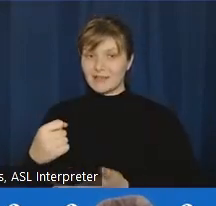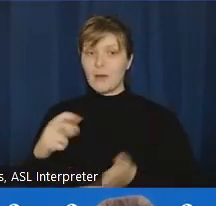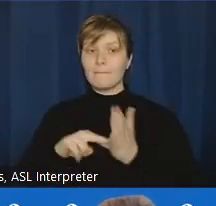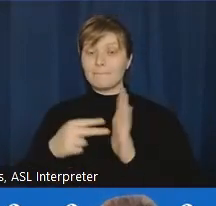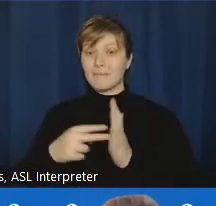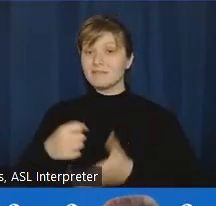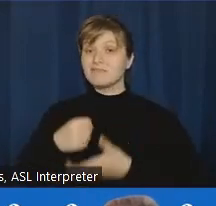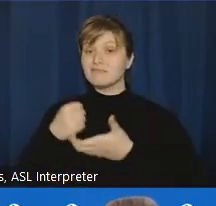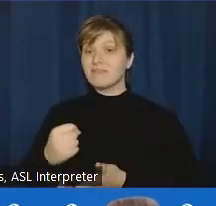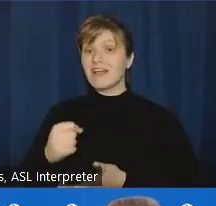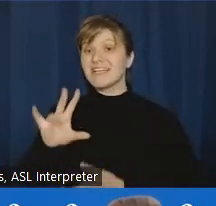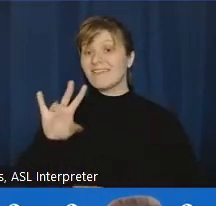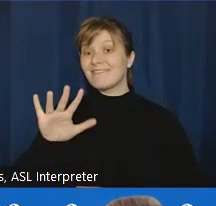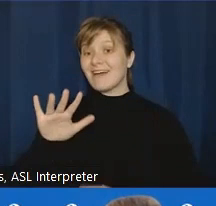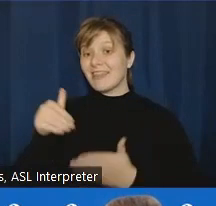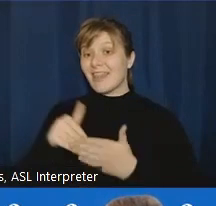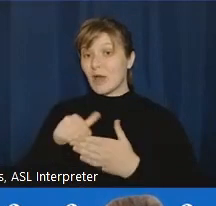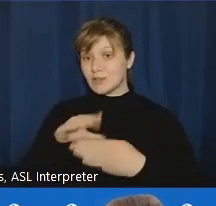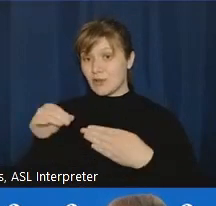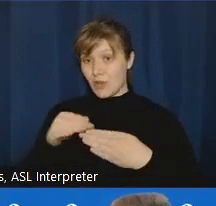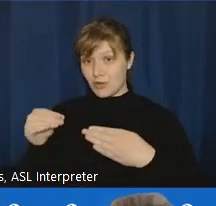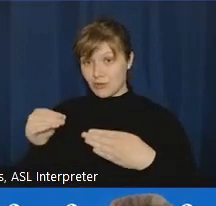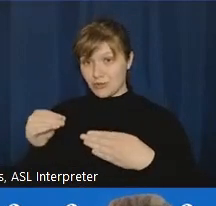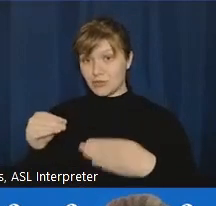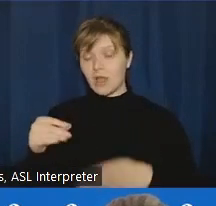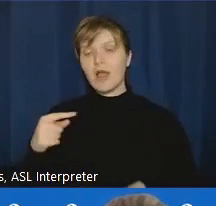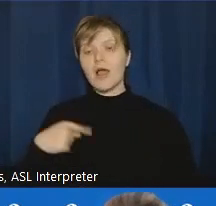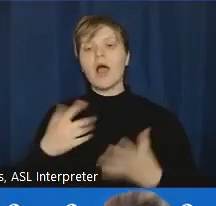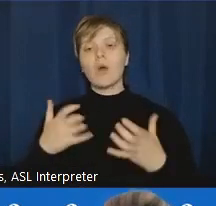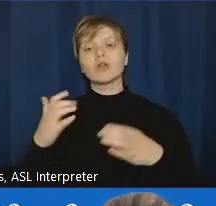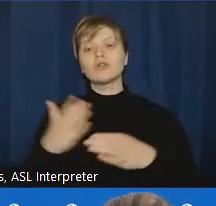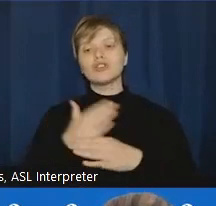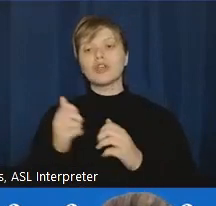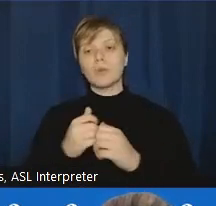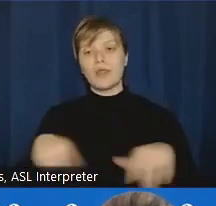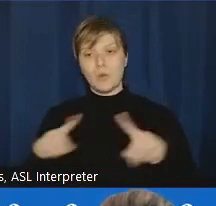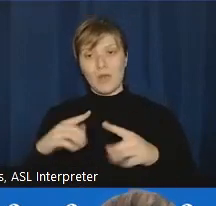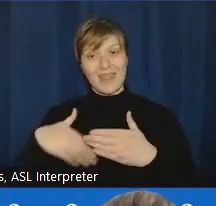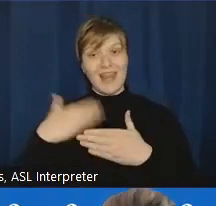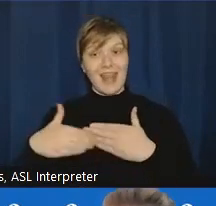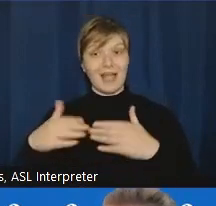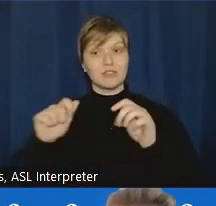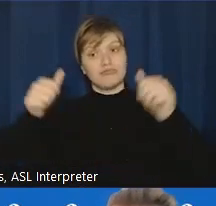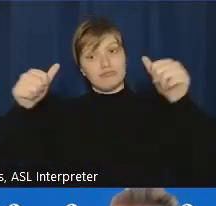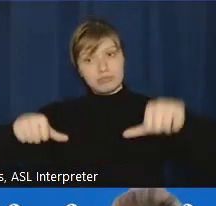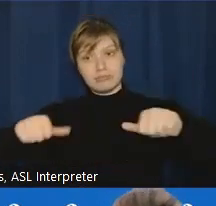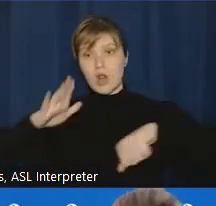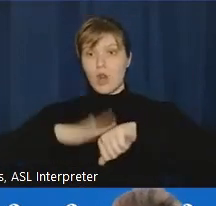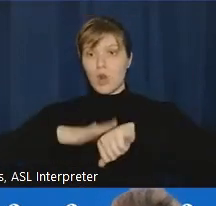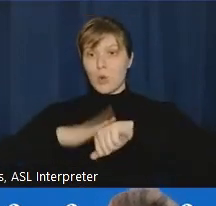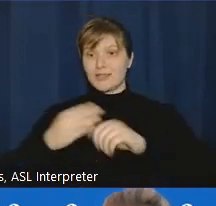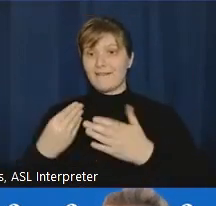$75,000. The next notice of funding will be out soon, but this is the one from last year that was